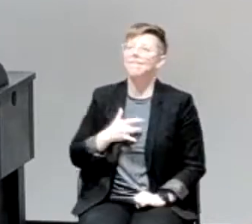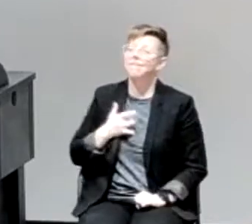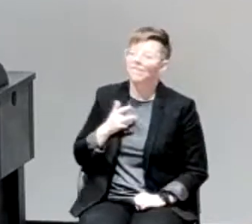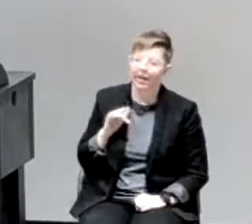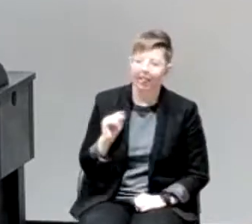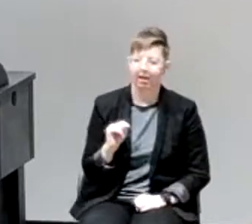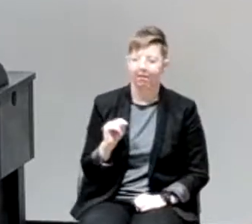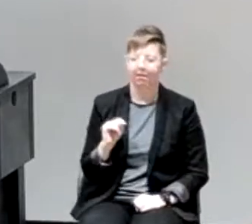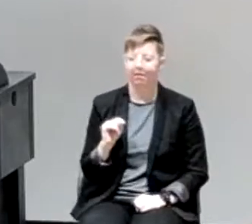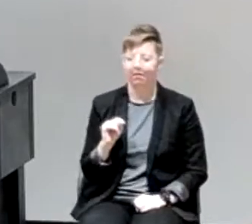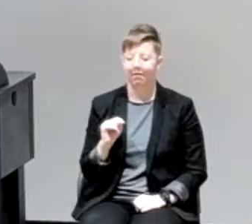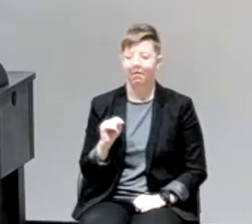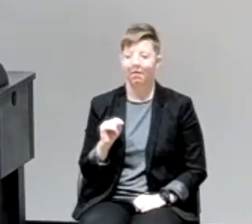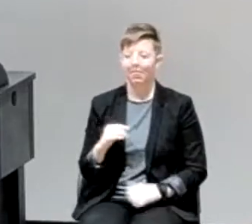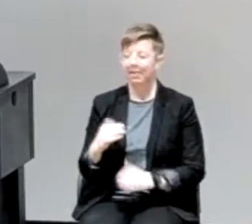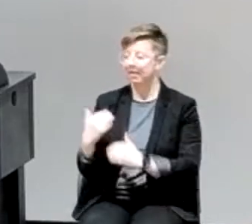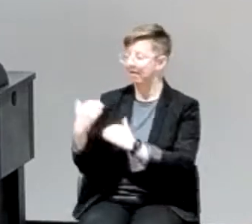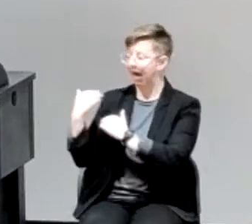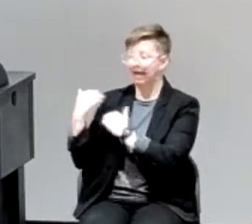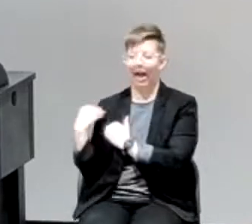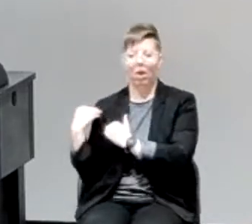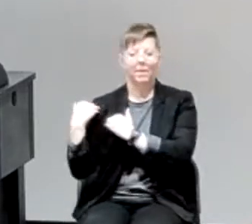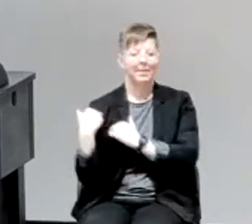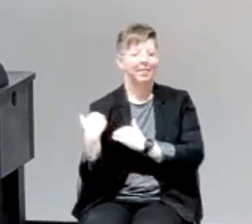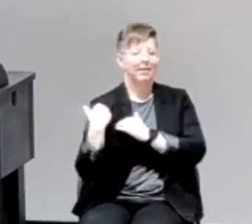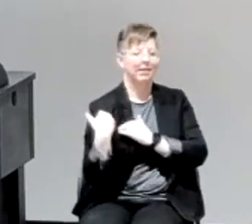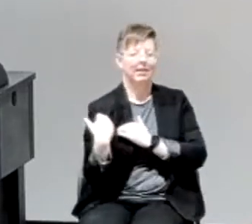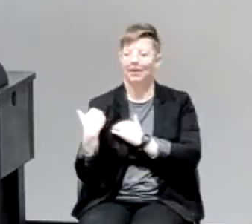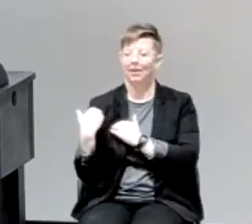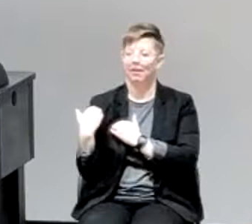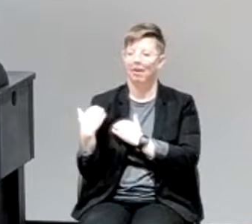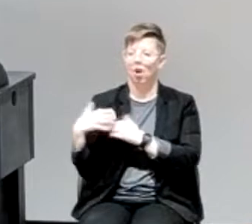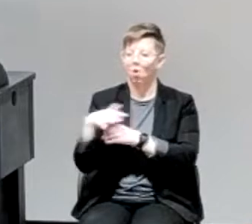Diverse sit a value around here, not a thing you do. I can feel it. Right?